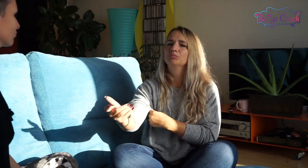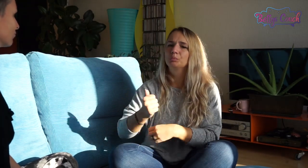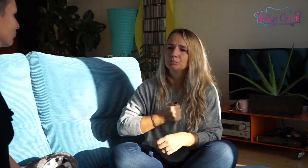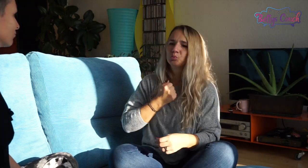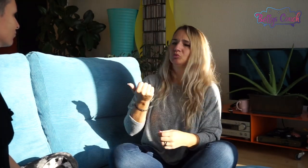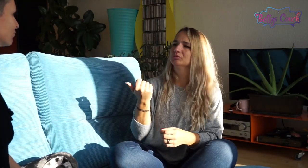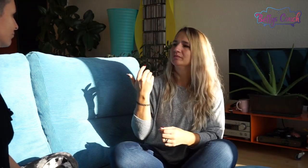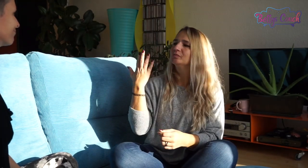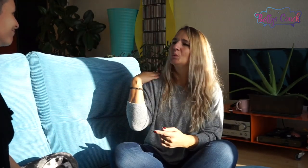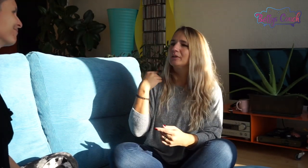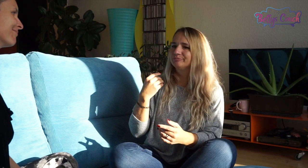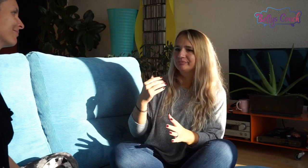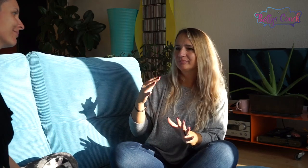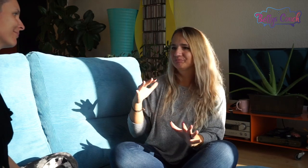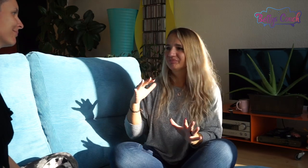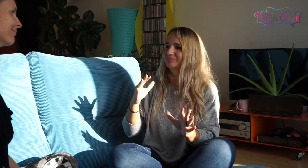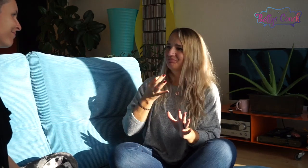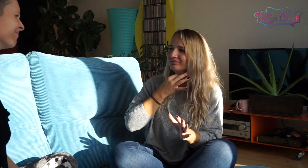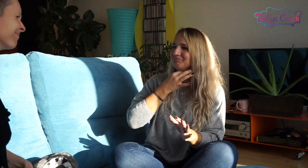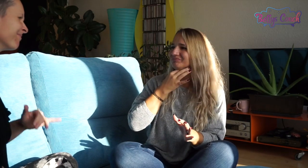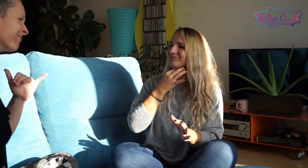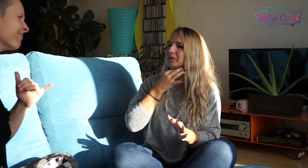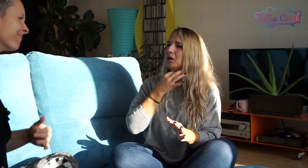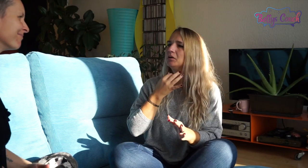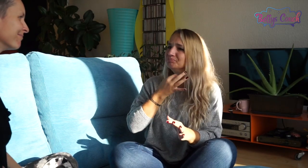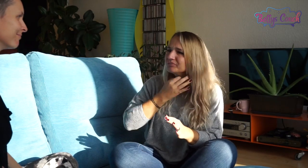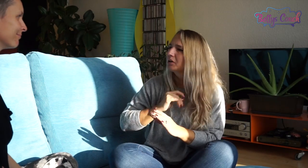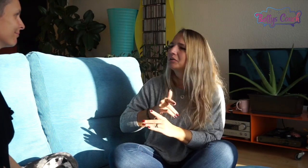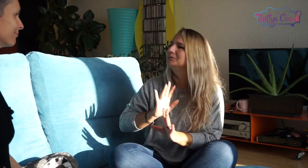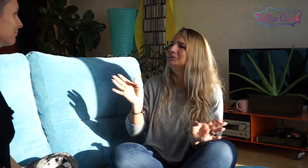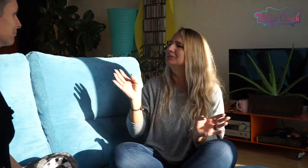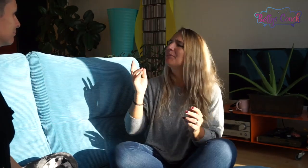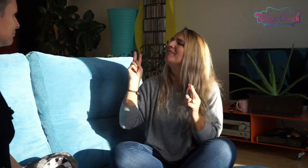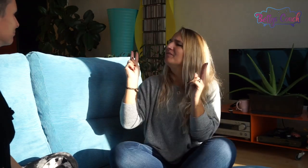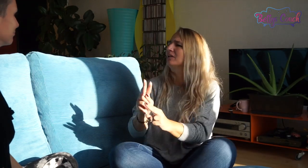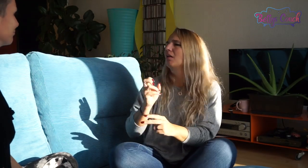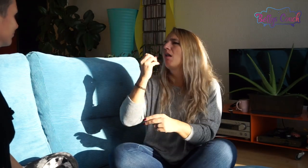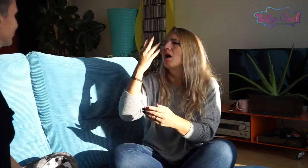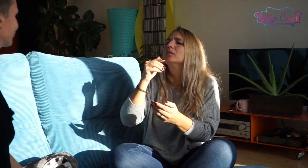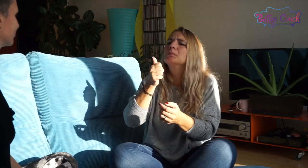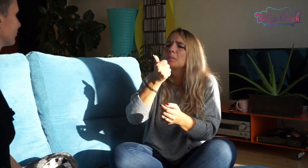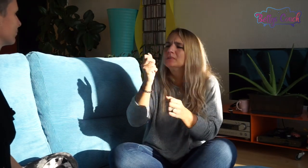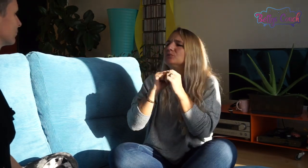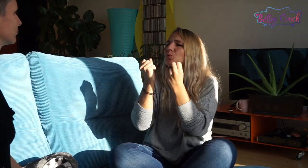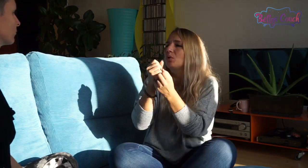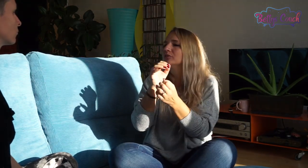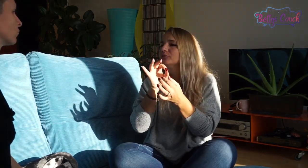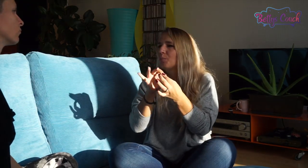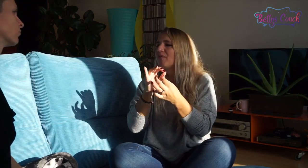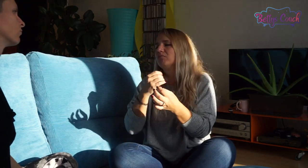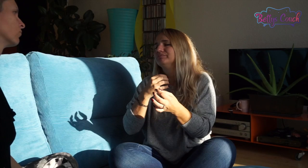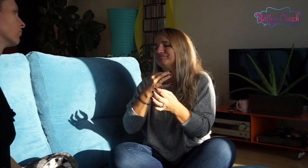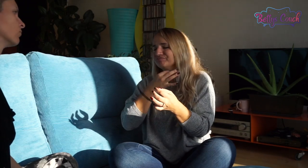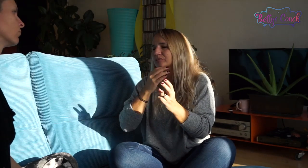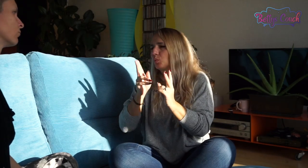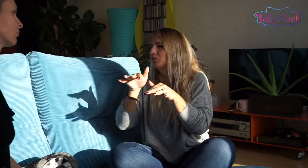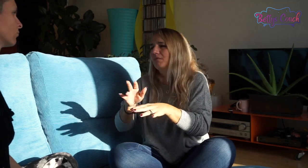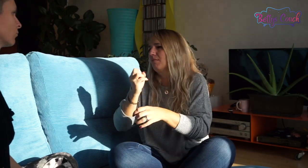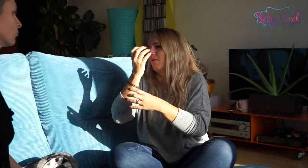I've got braver. I used to be more afraid. Now I'm almost no longer afraid. Sure, it depends on the situation.